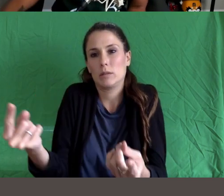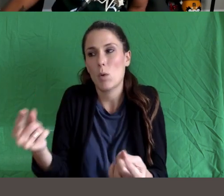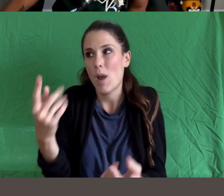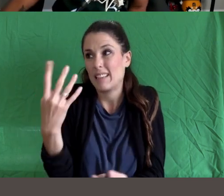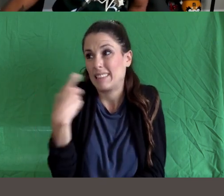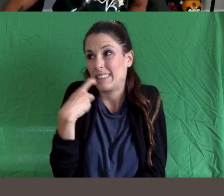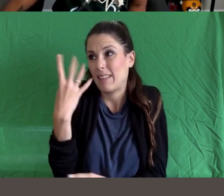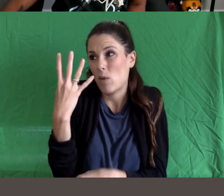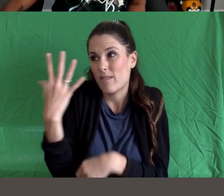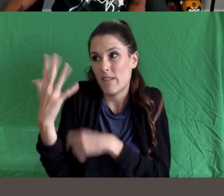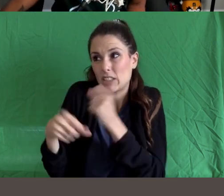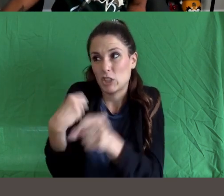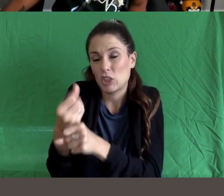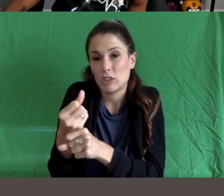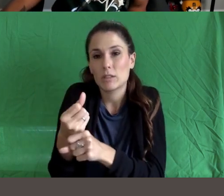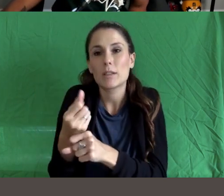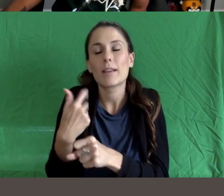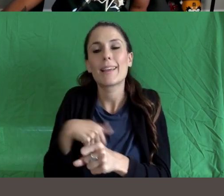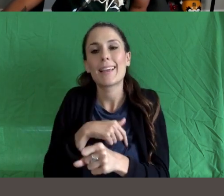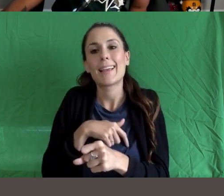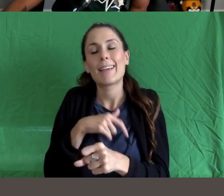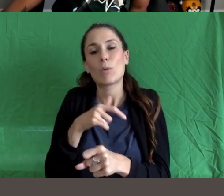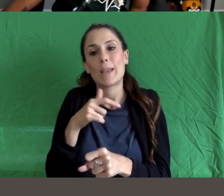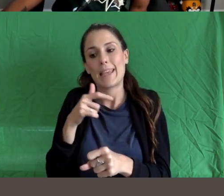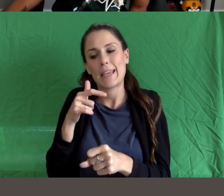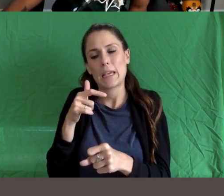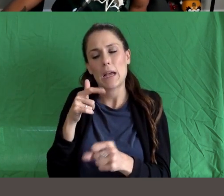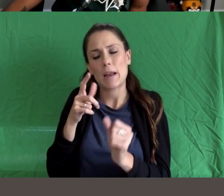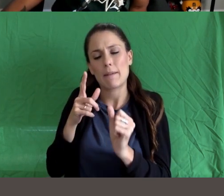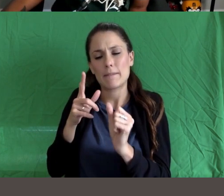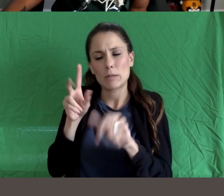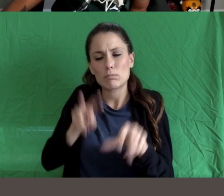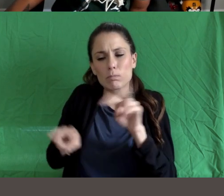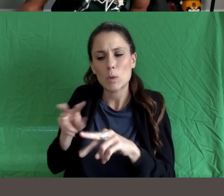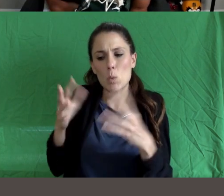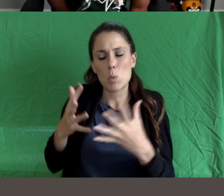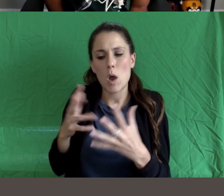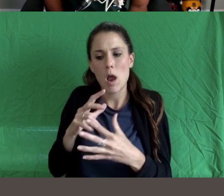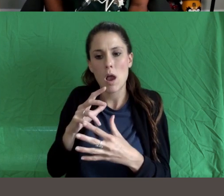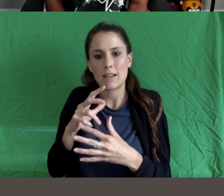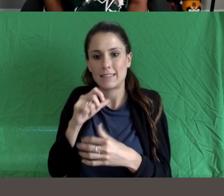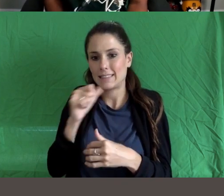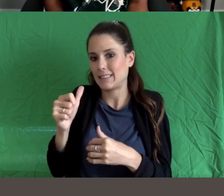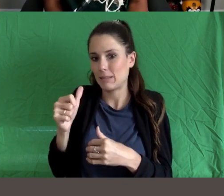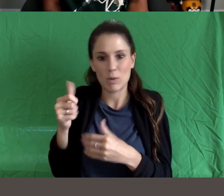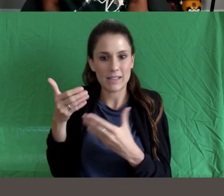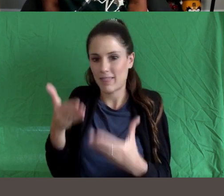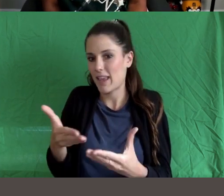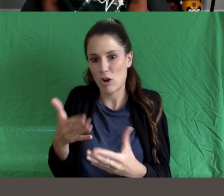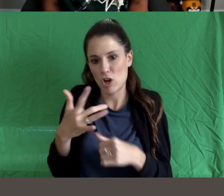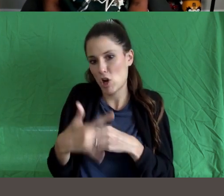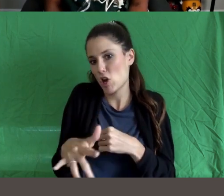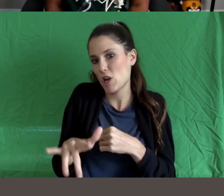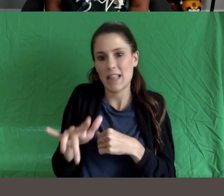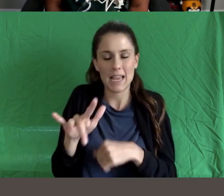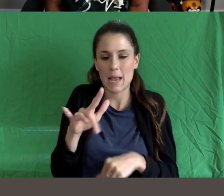the things that didn't exist in the early days of Python 3, looking at things like data classes,